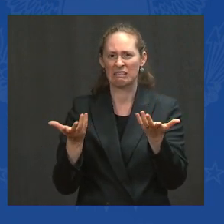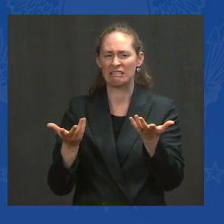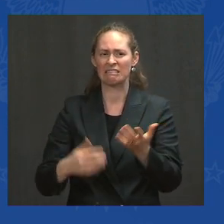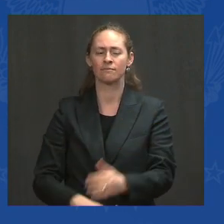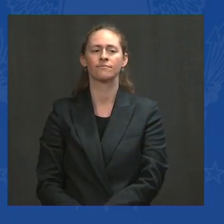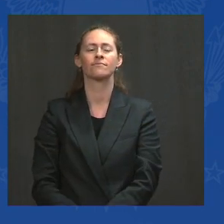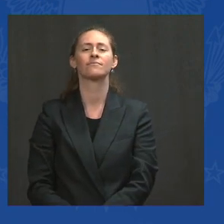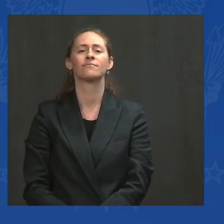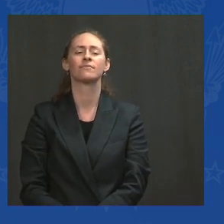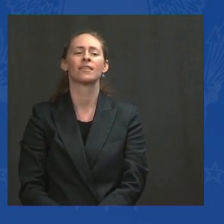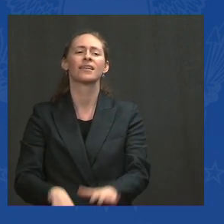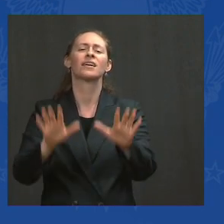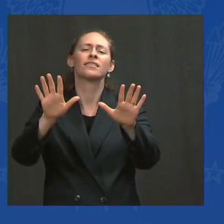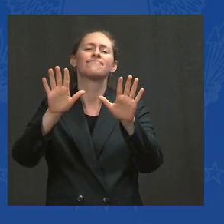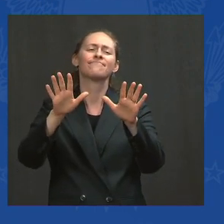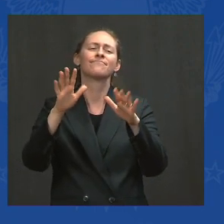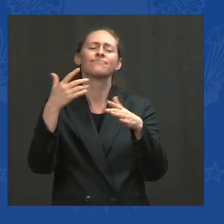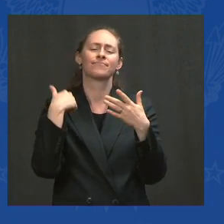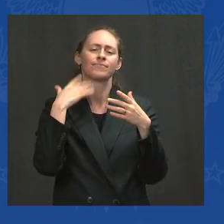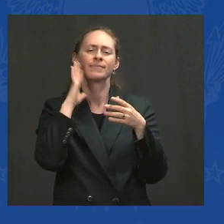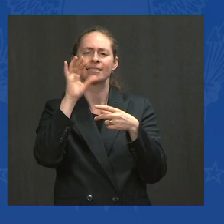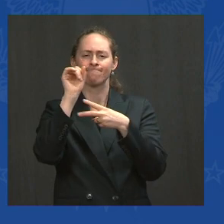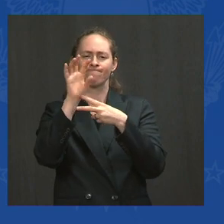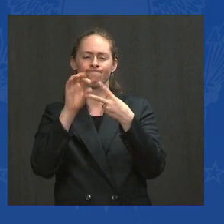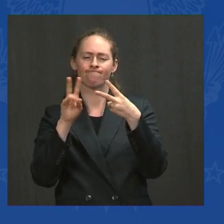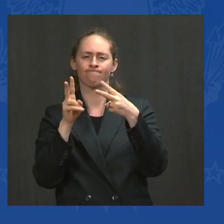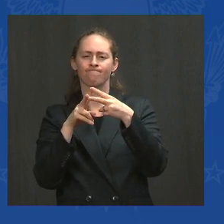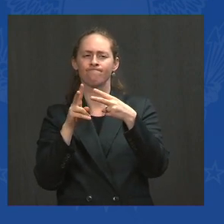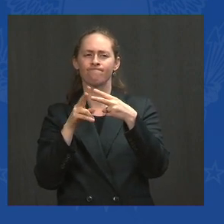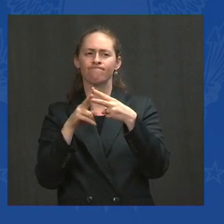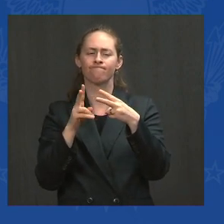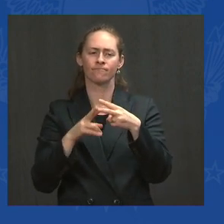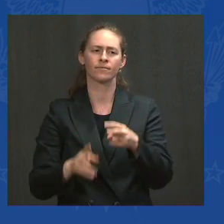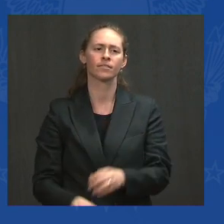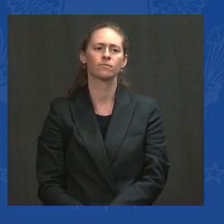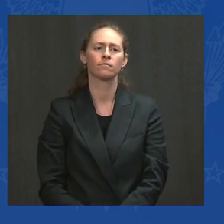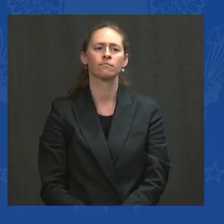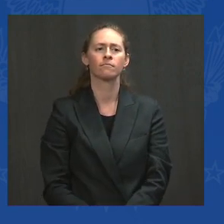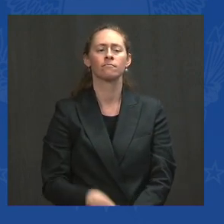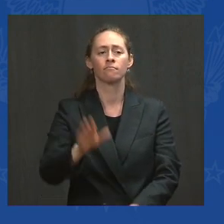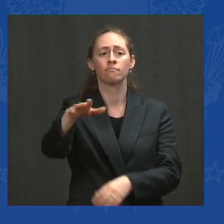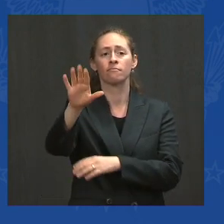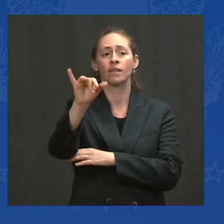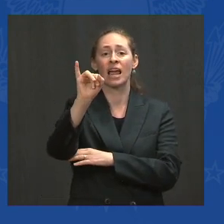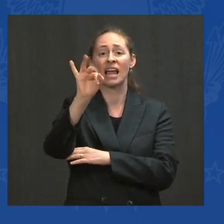The President: Look, you've said two things -- one, that if it could result in a civil war --